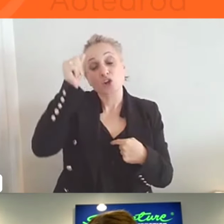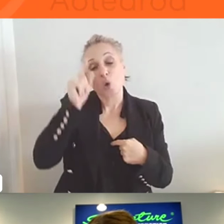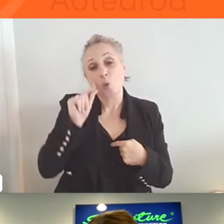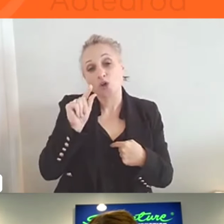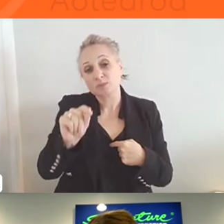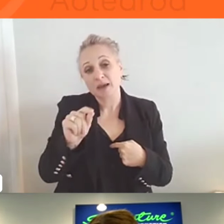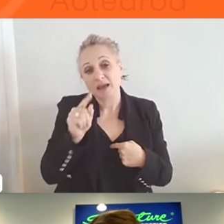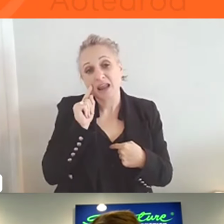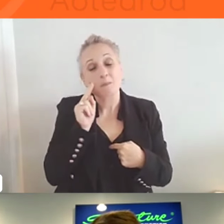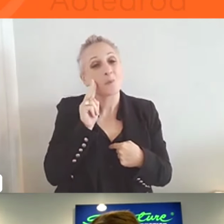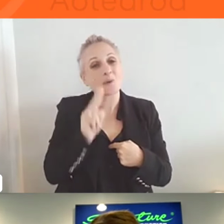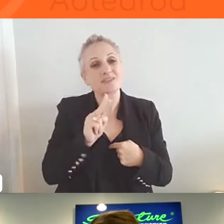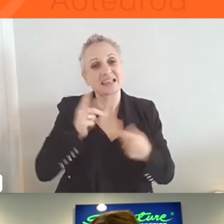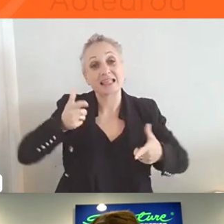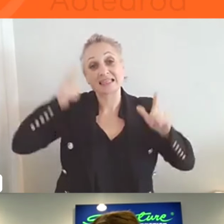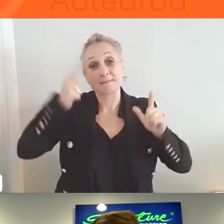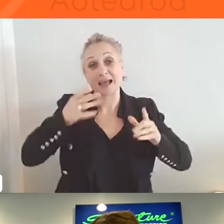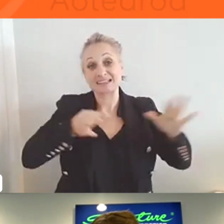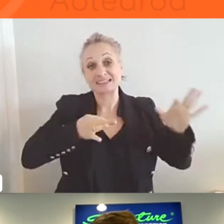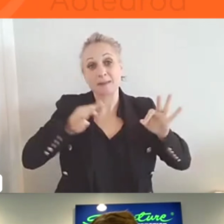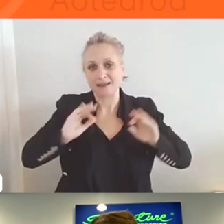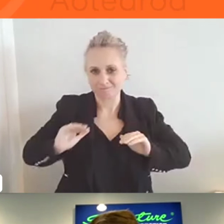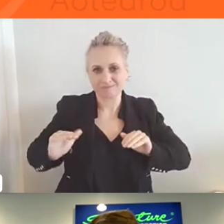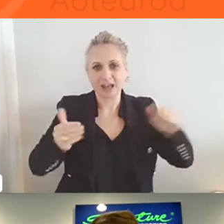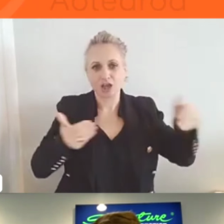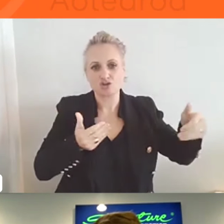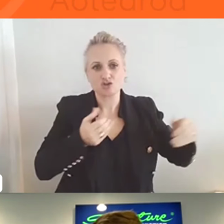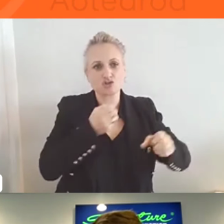that was introduced by George and the number of disability organisations